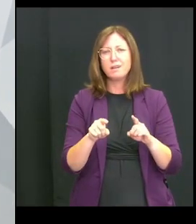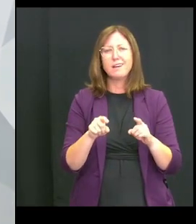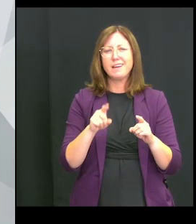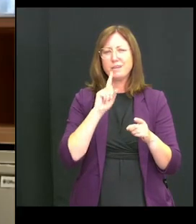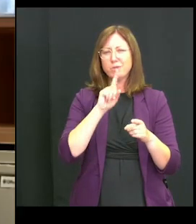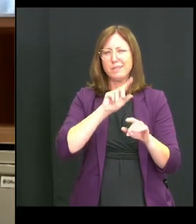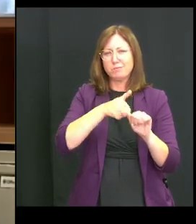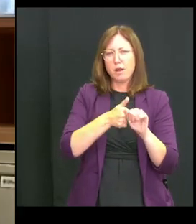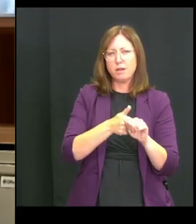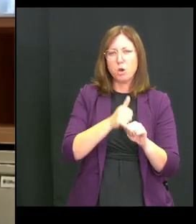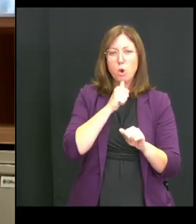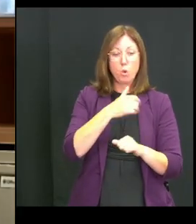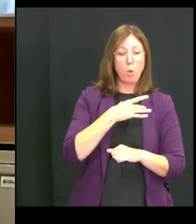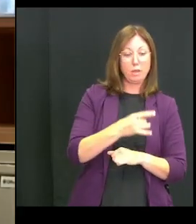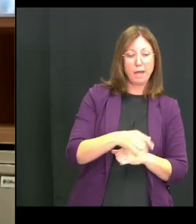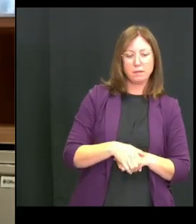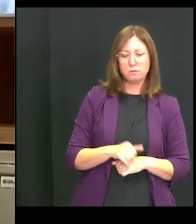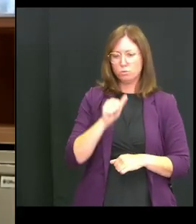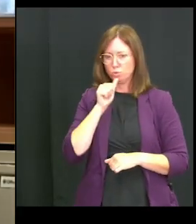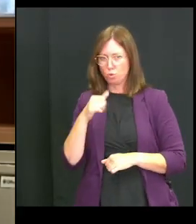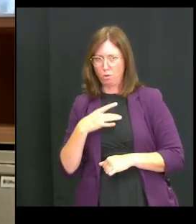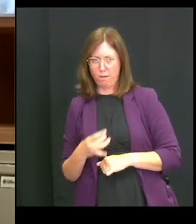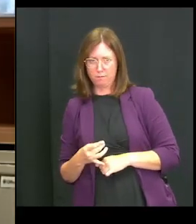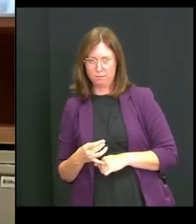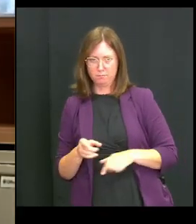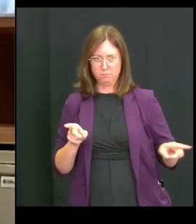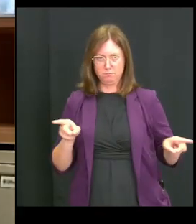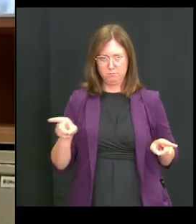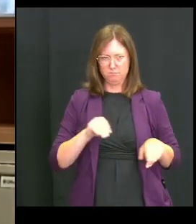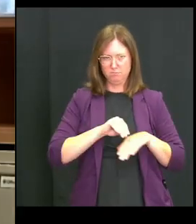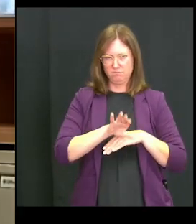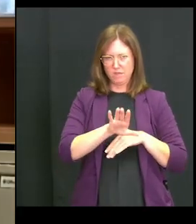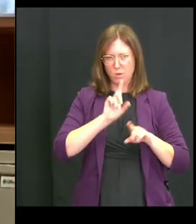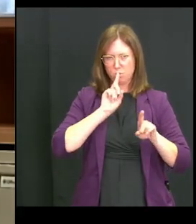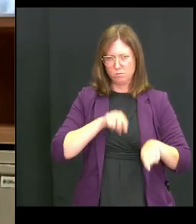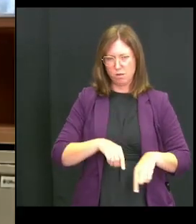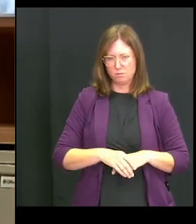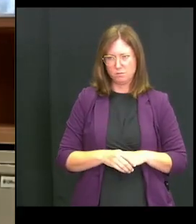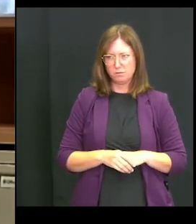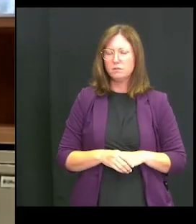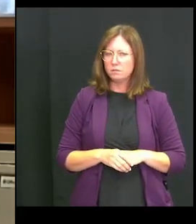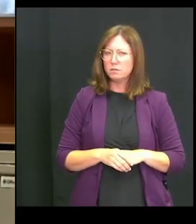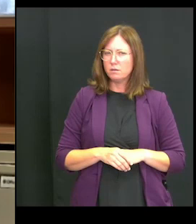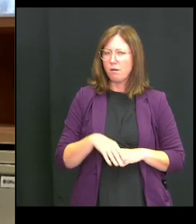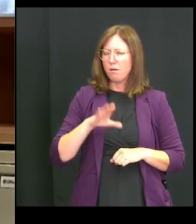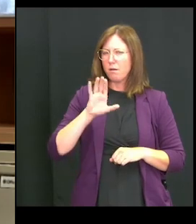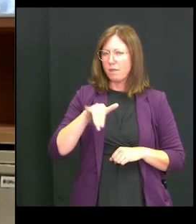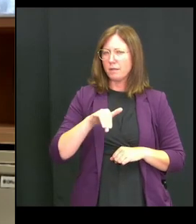So it generates that sort of affective response. And that's a conservative estimate, that hundred percent.